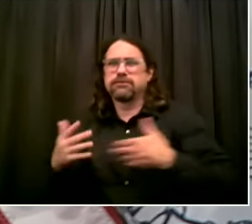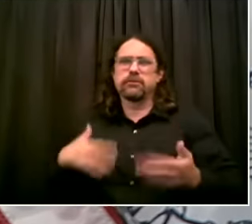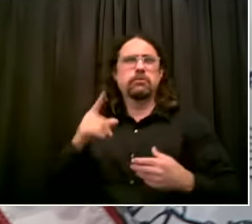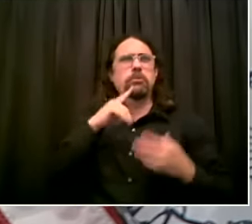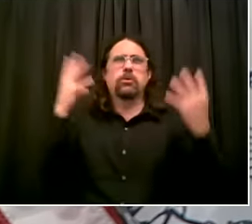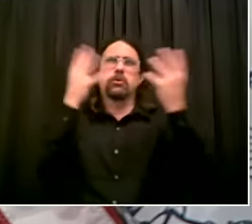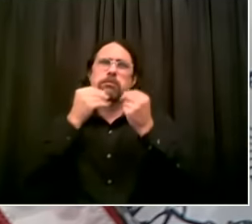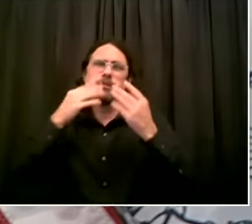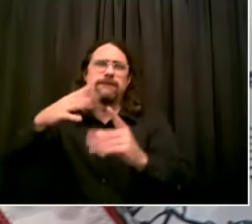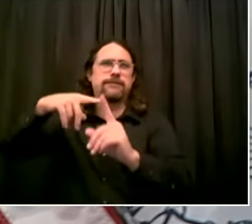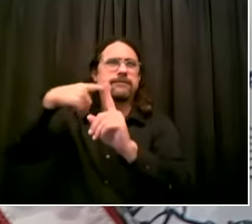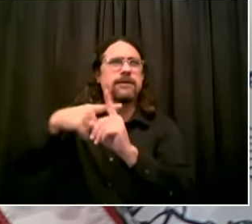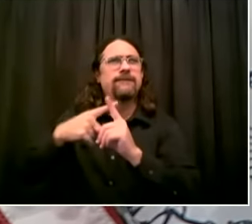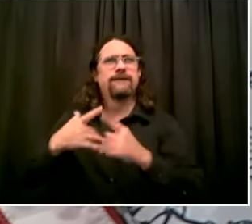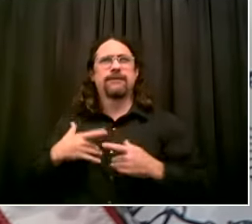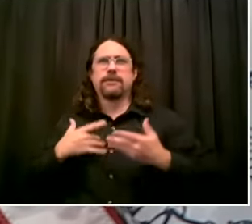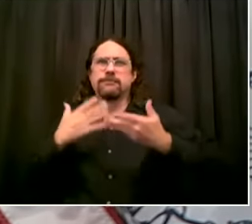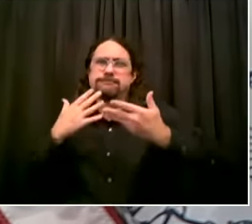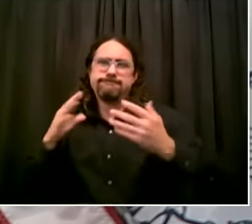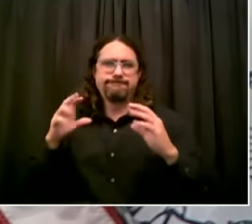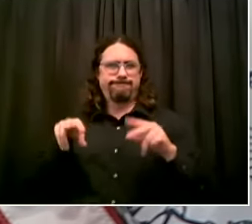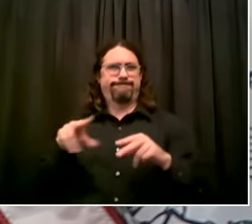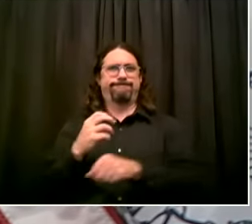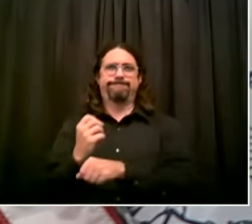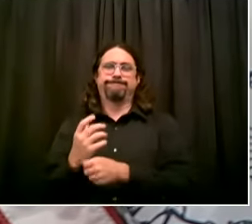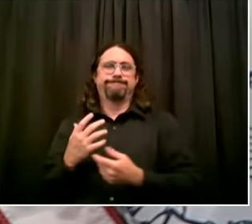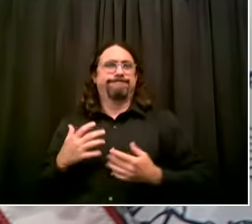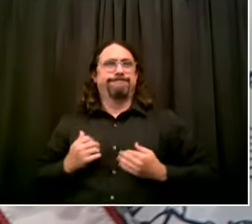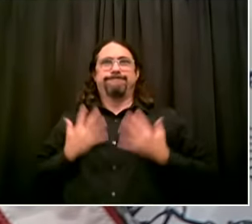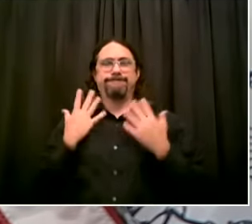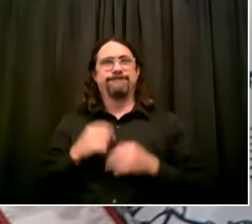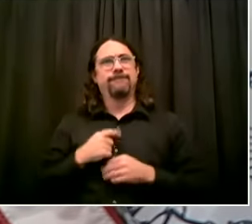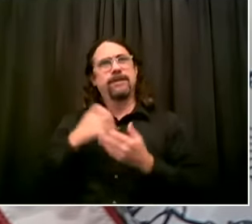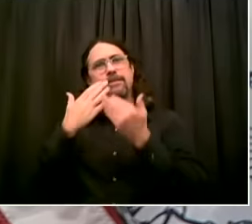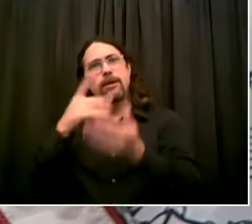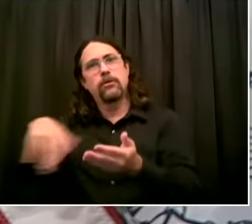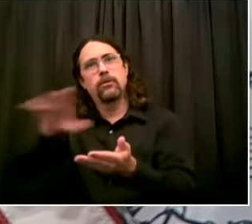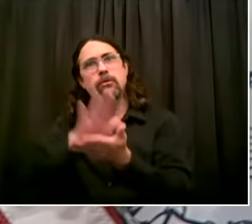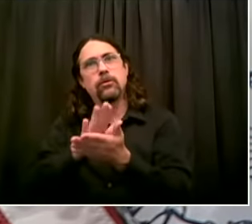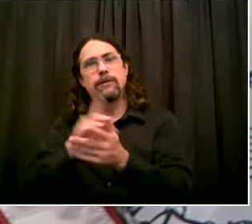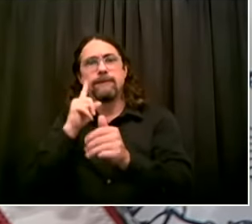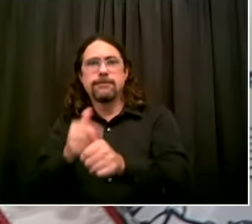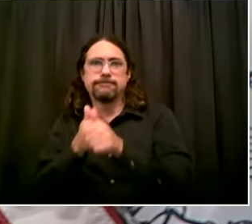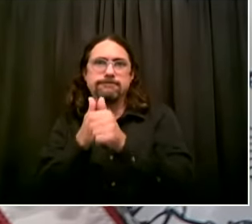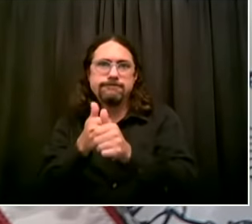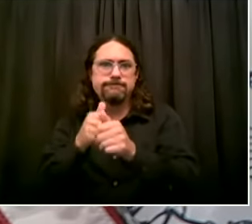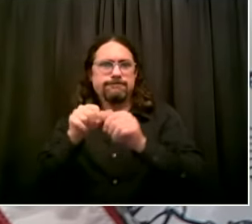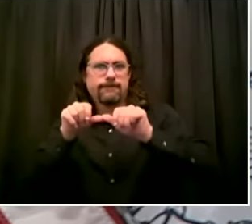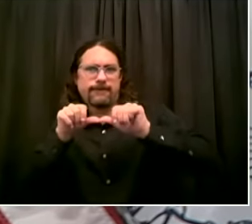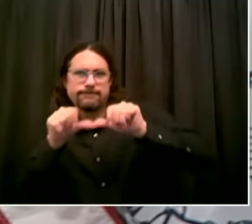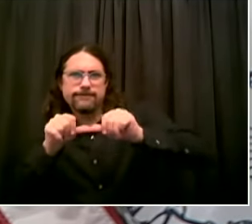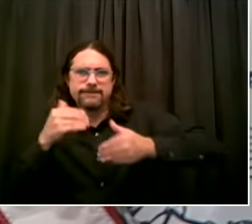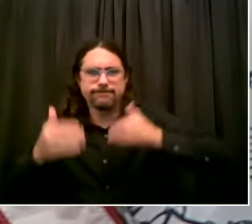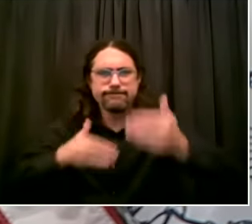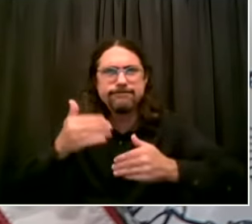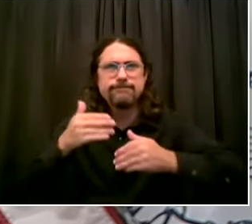SCHOOL ON THE LOWER EAST SIDE. I WANT TO THANK EVERYONE AT THE ISLAND SCHOOL, A